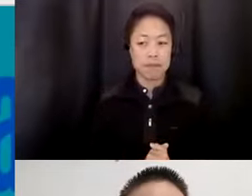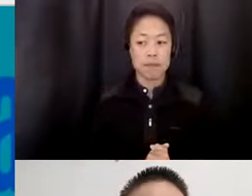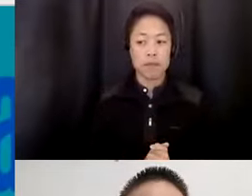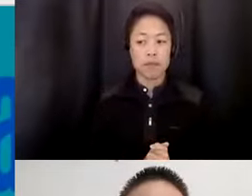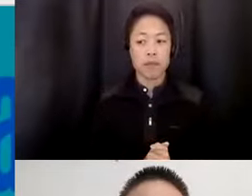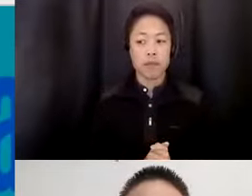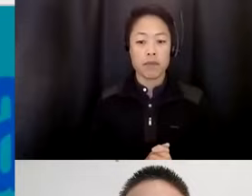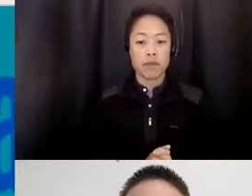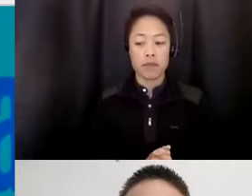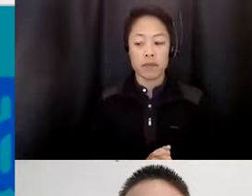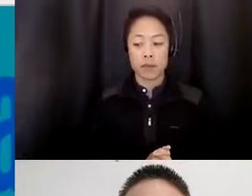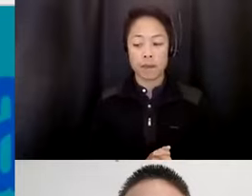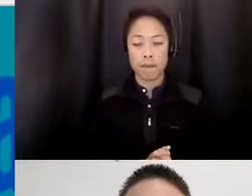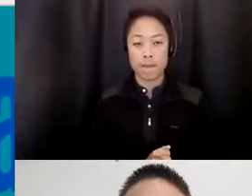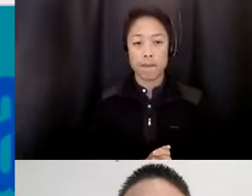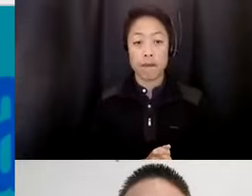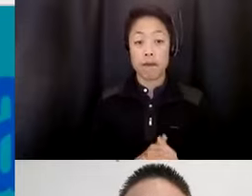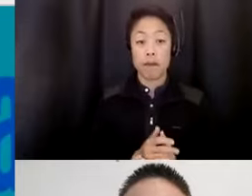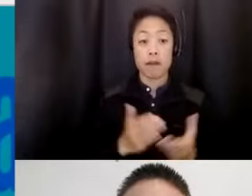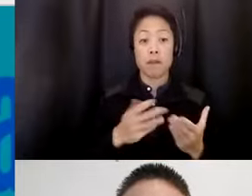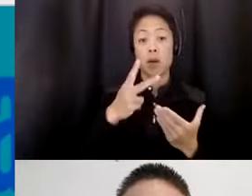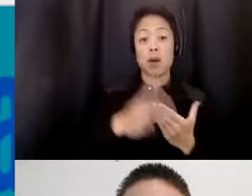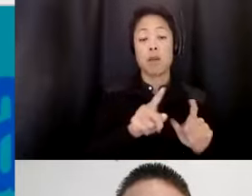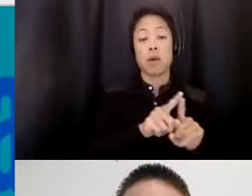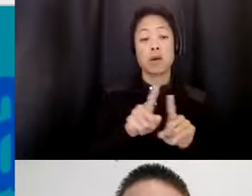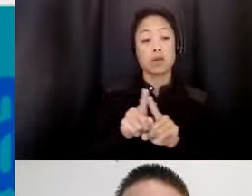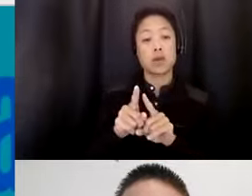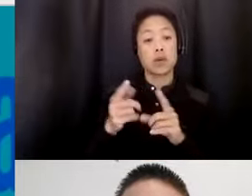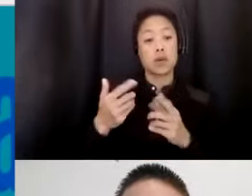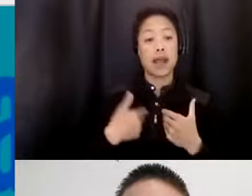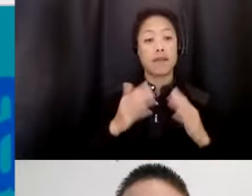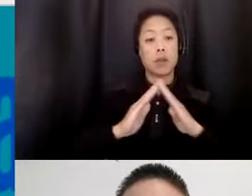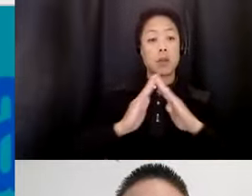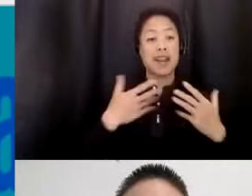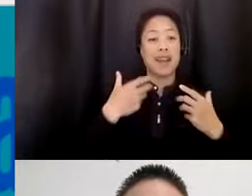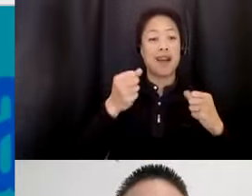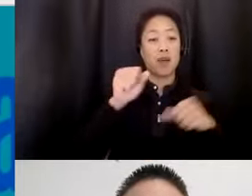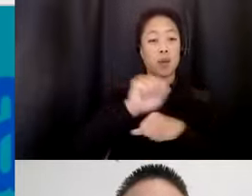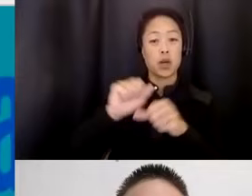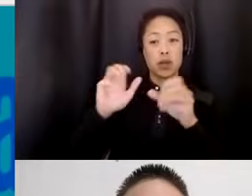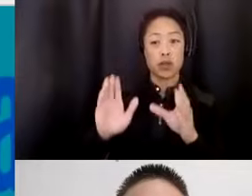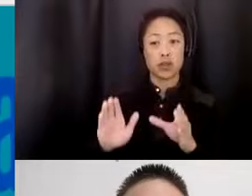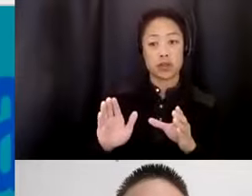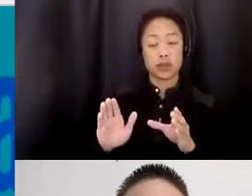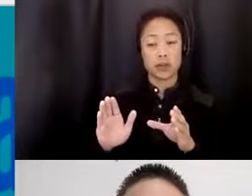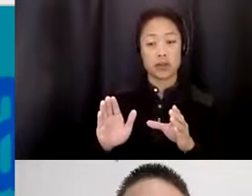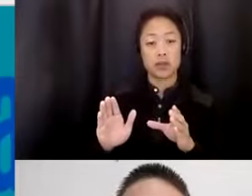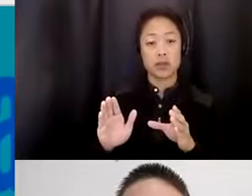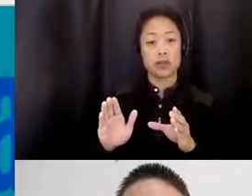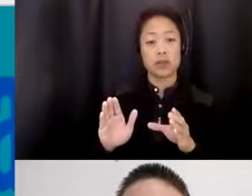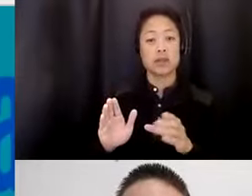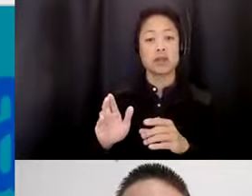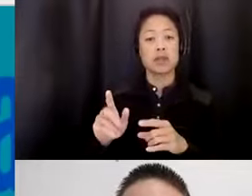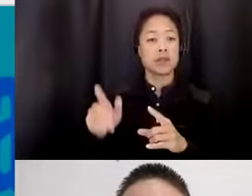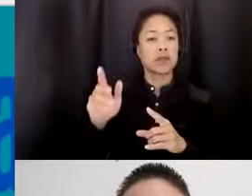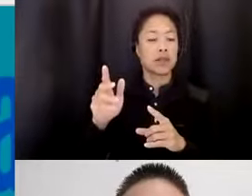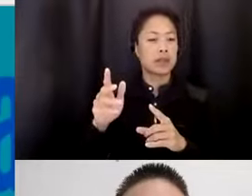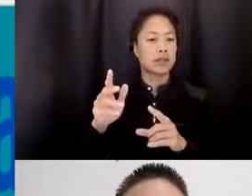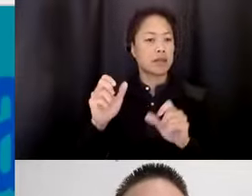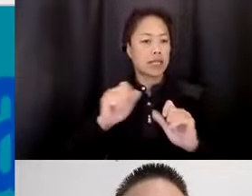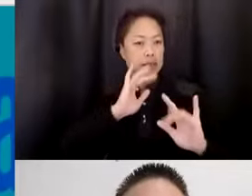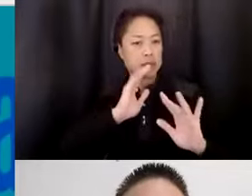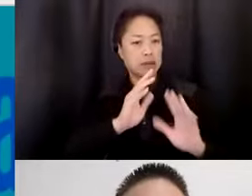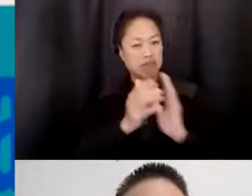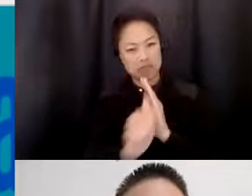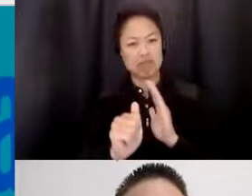Our program also has community health workers who speak multiple languages as well. Janette Lucas